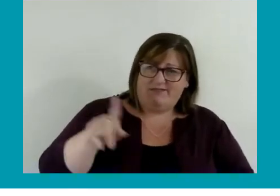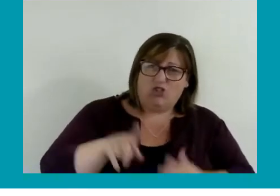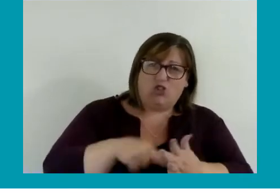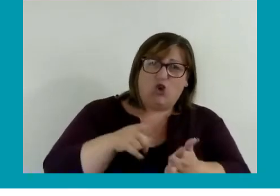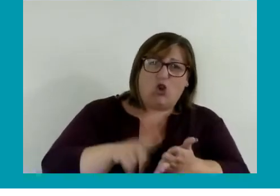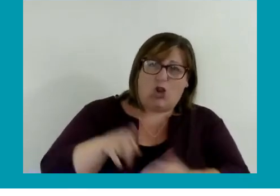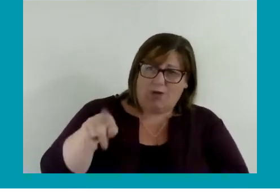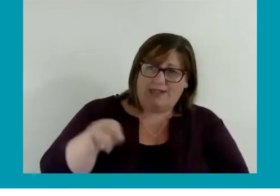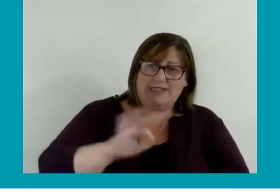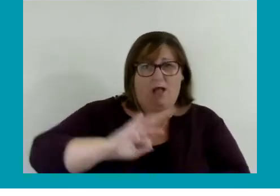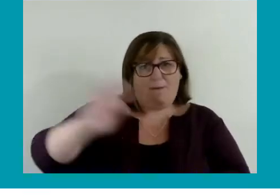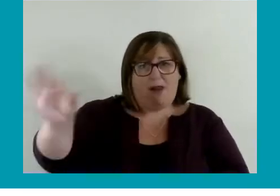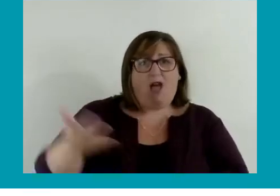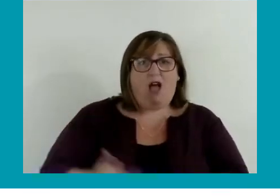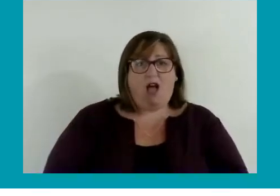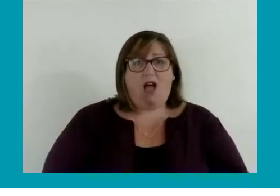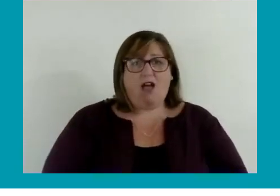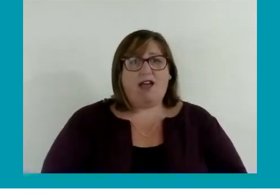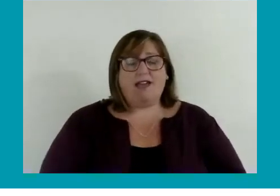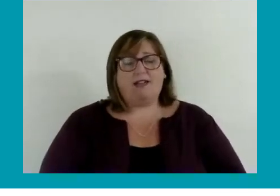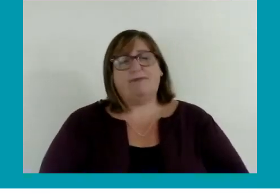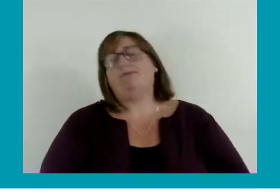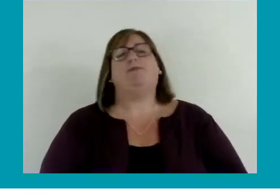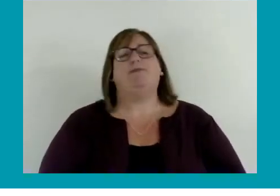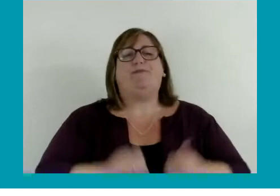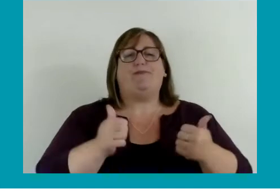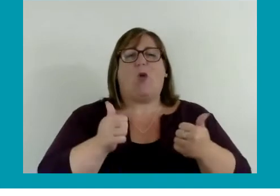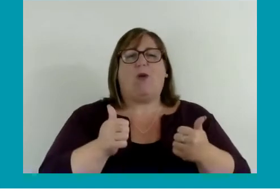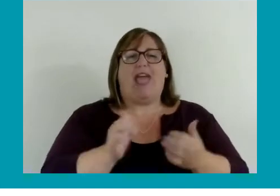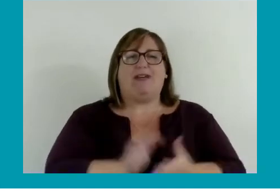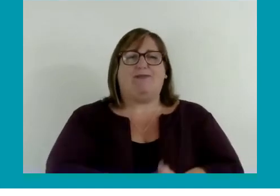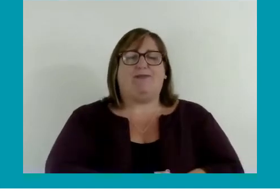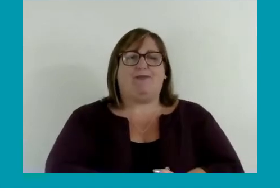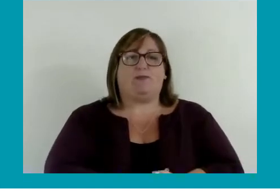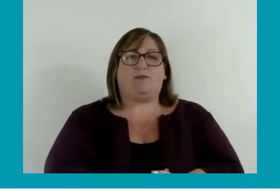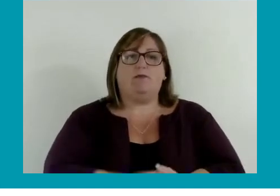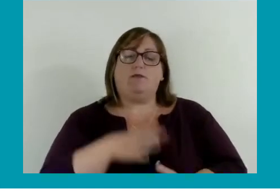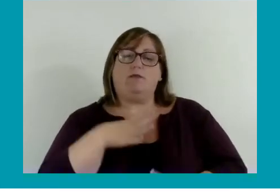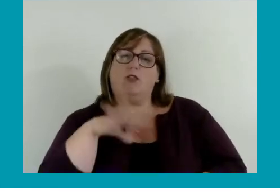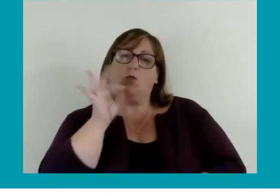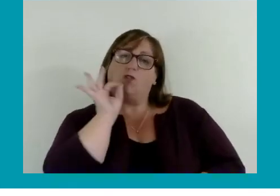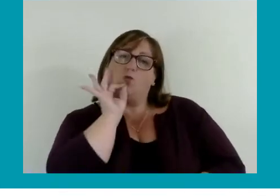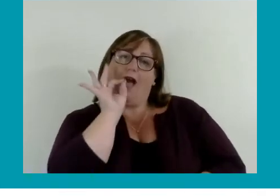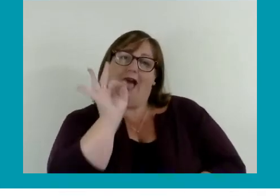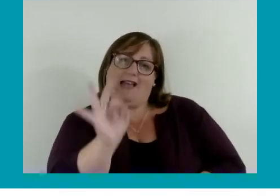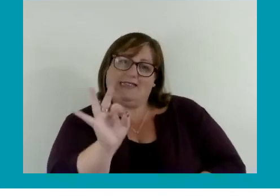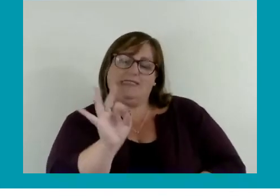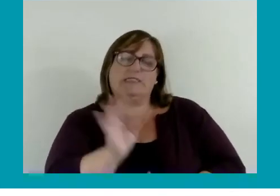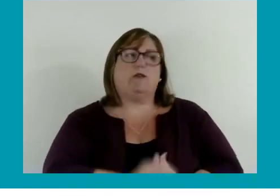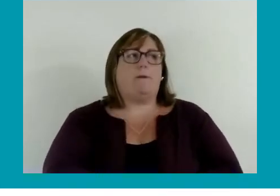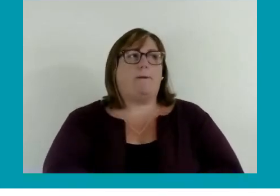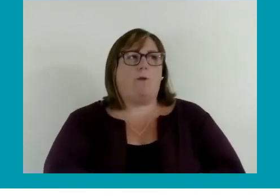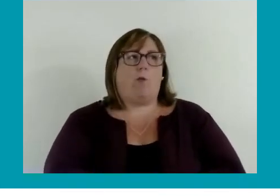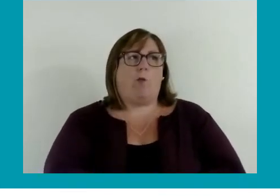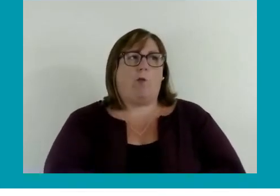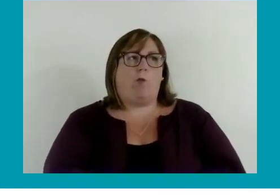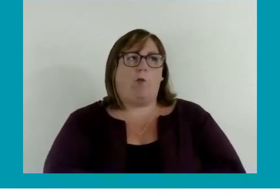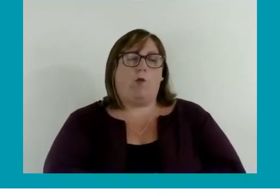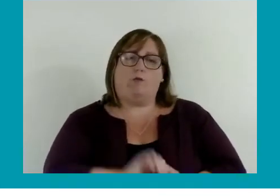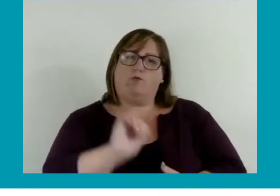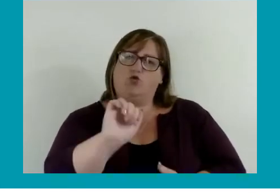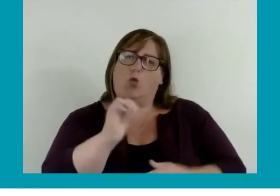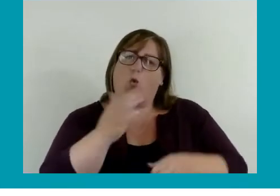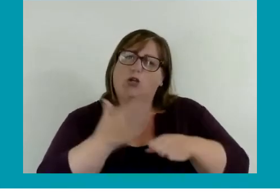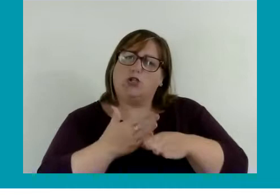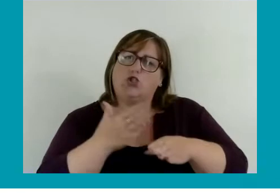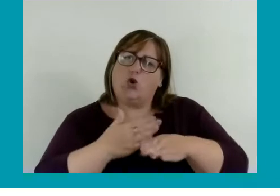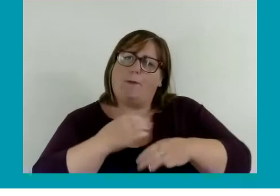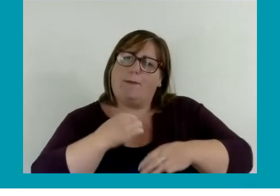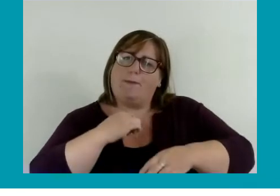okay i want to ask you uh how do you make your job adverts and job descriptions accessible to all um